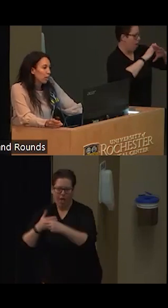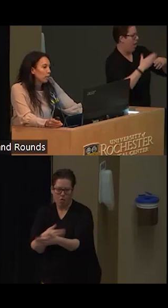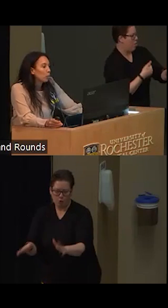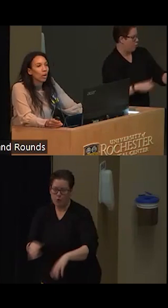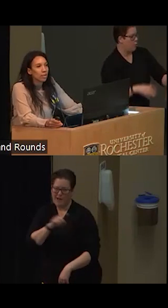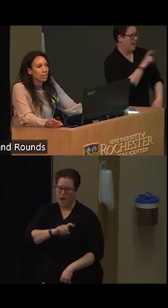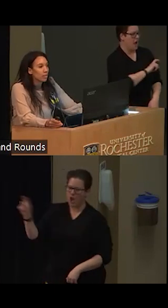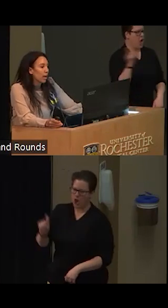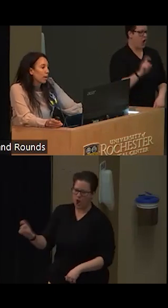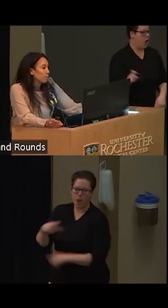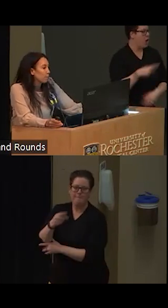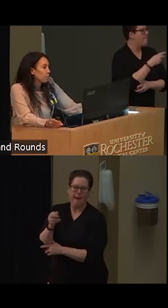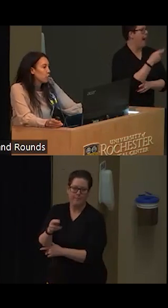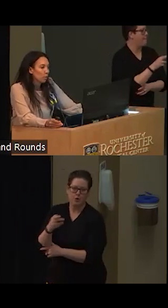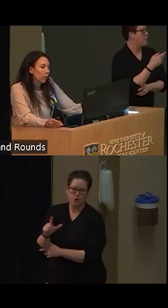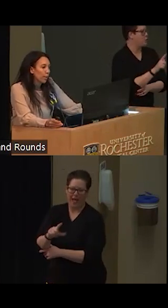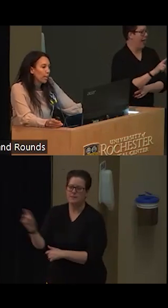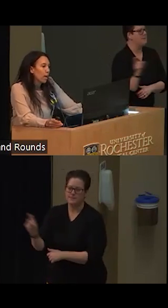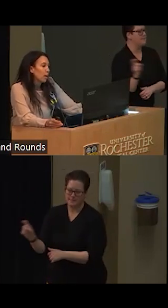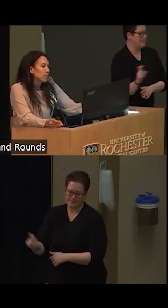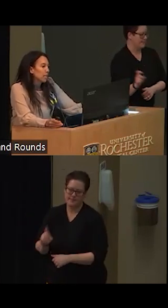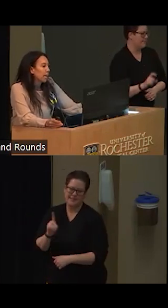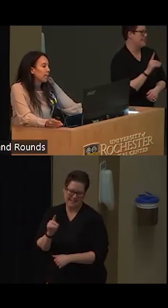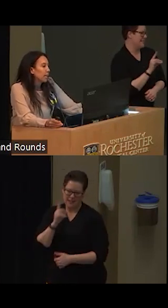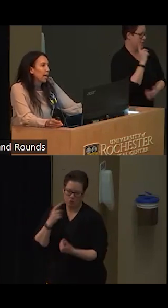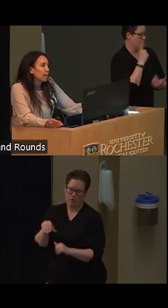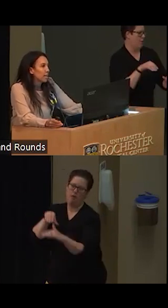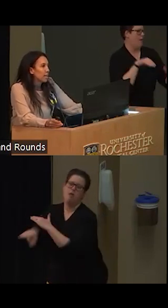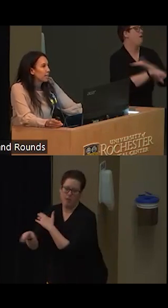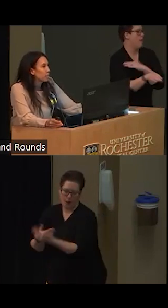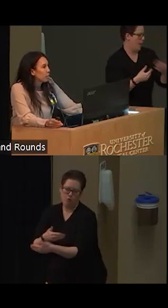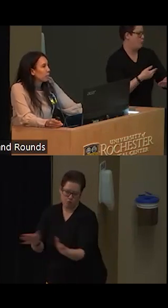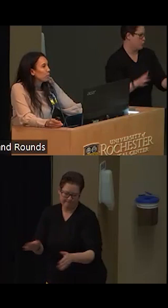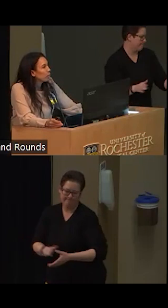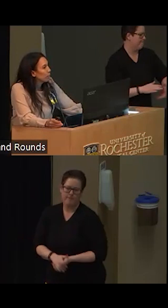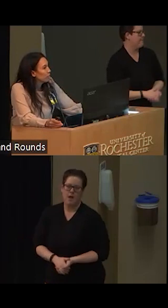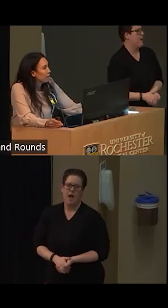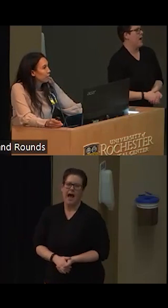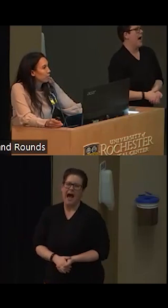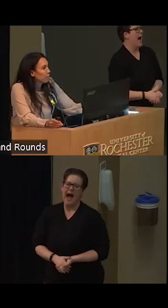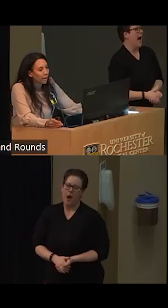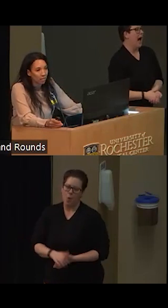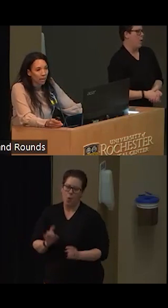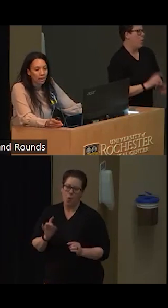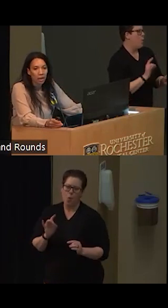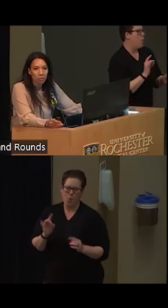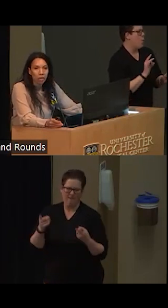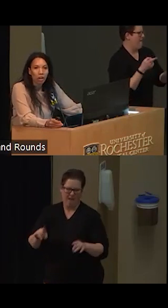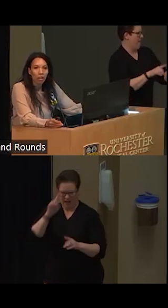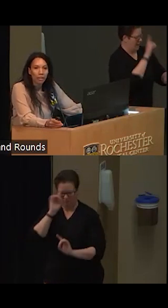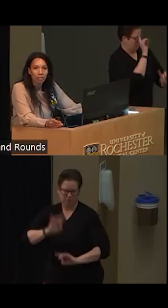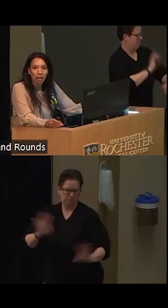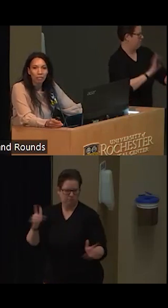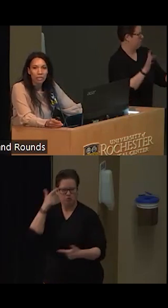gel was deployed to gain access into the room so it was a very traumatic event for all involved